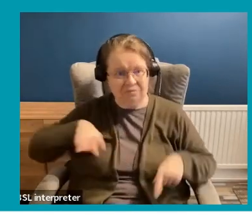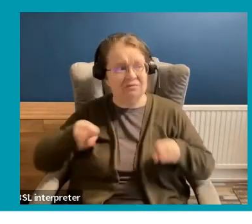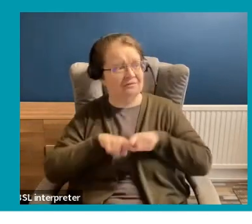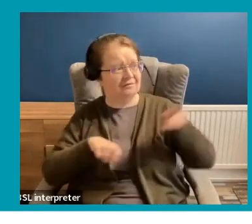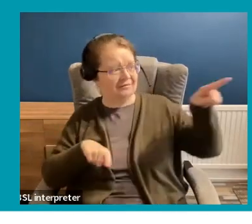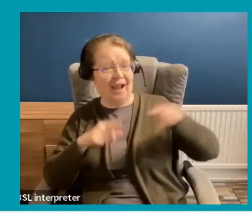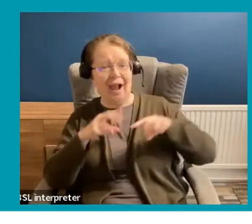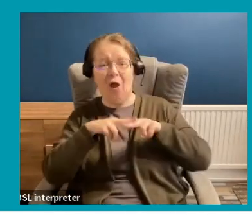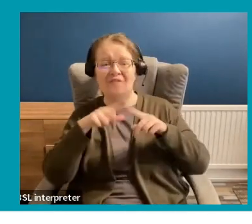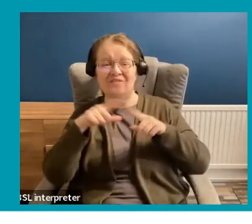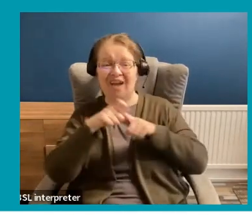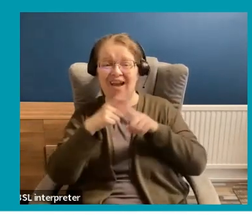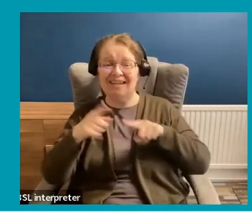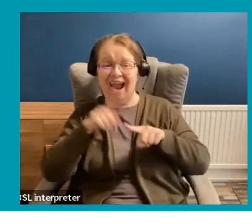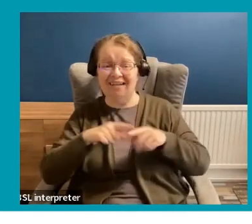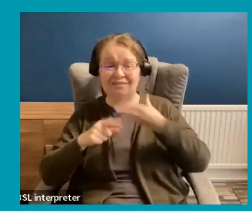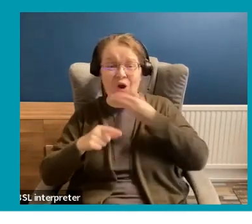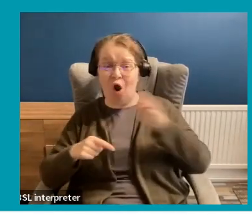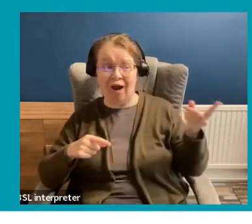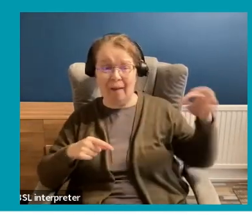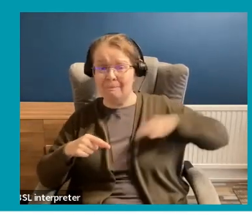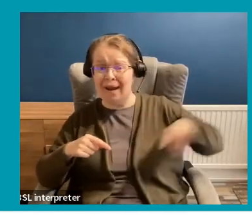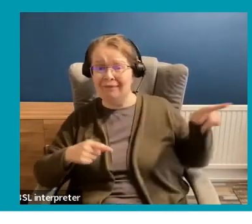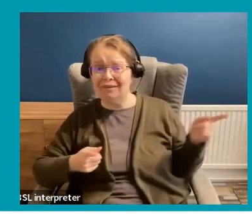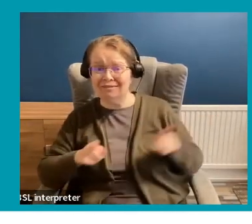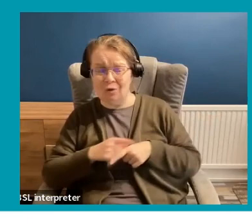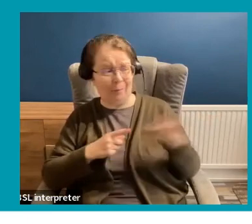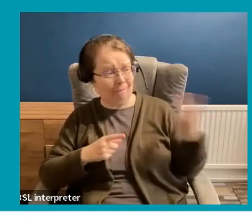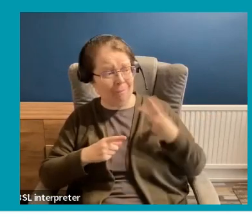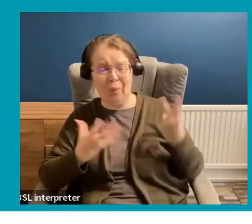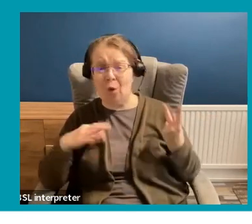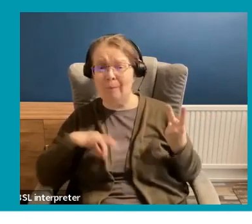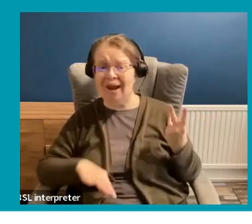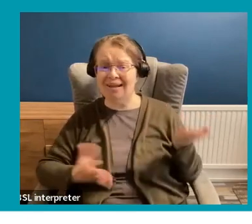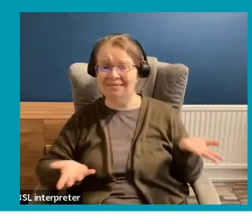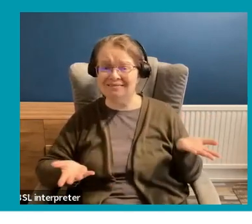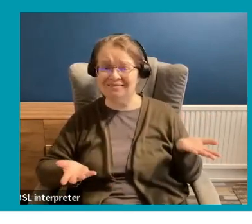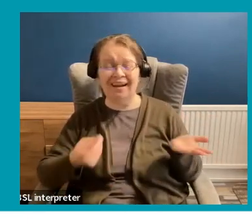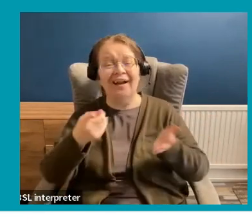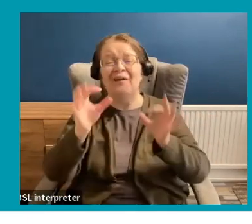guy in front of me that could use it, as well. Having this post sticking out of the ground it was not just me that benefits from it it was the FedEx That's a great example, isn't it?